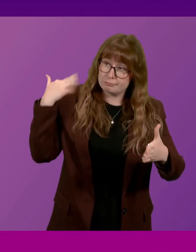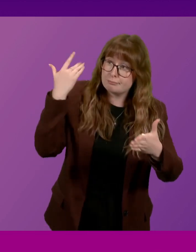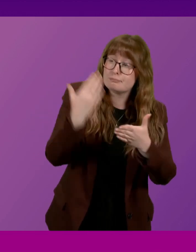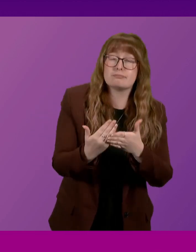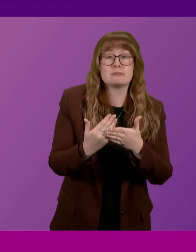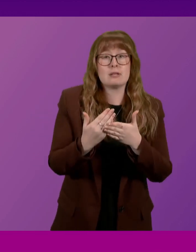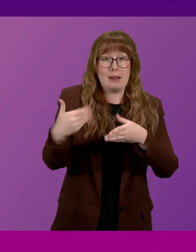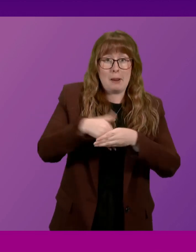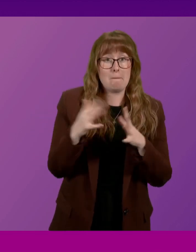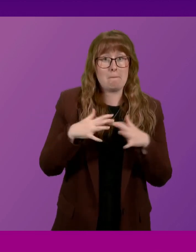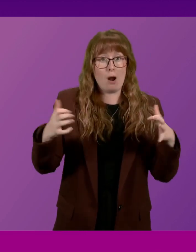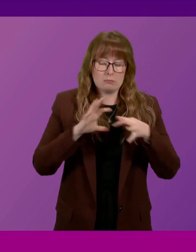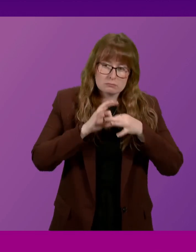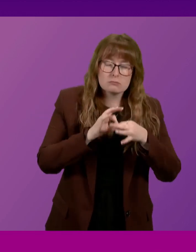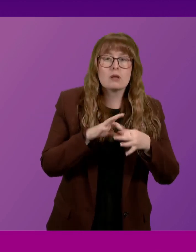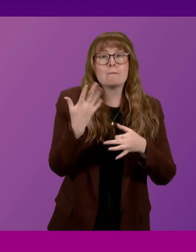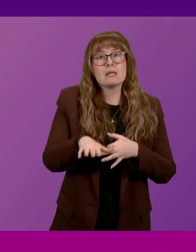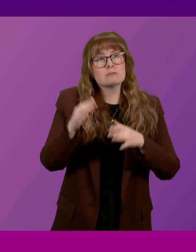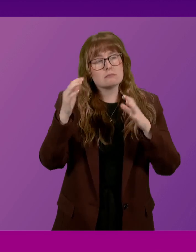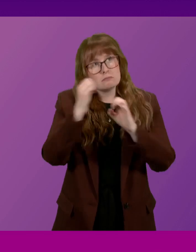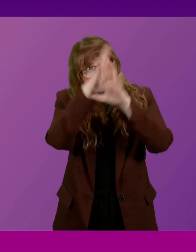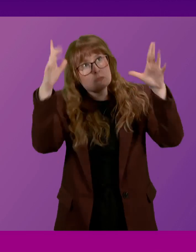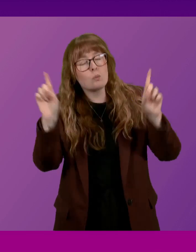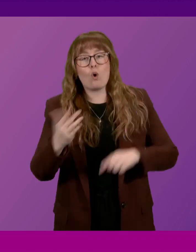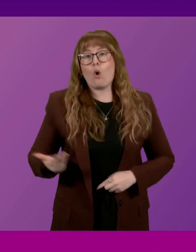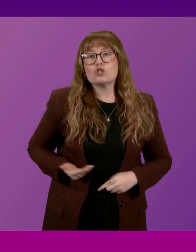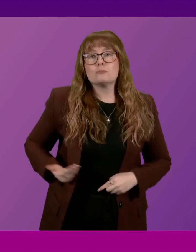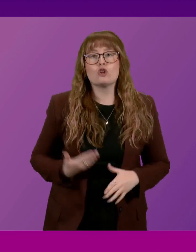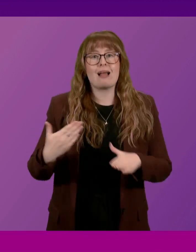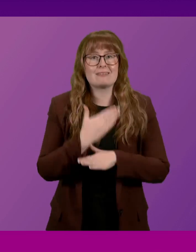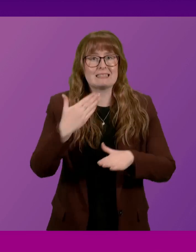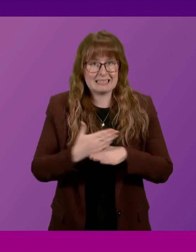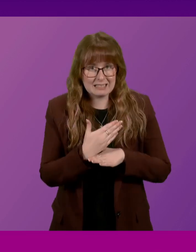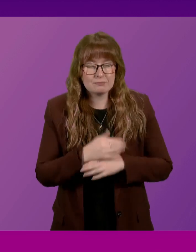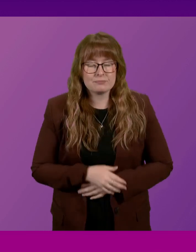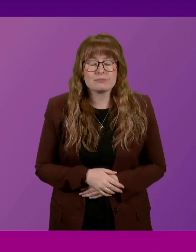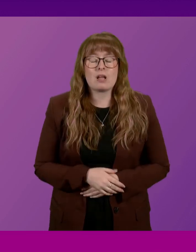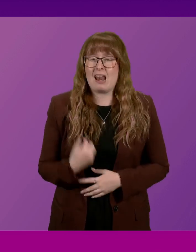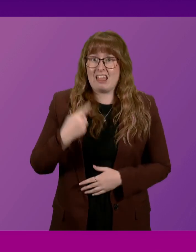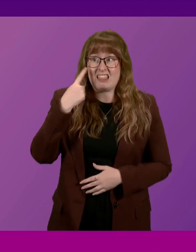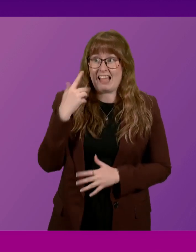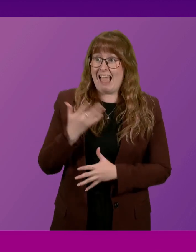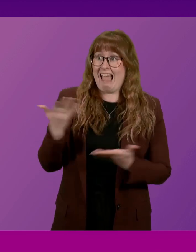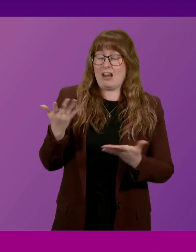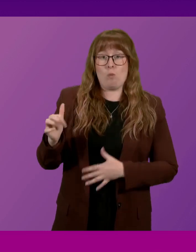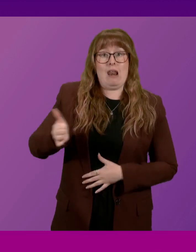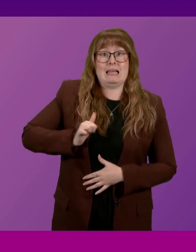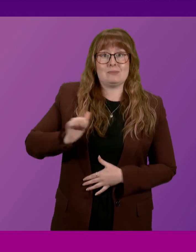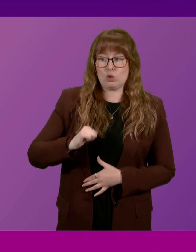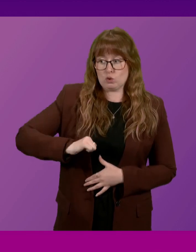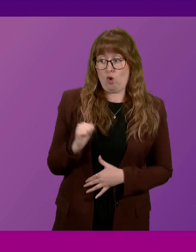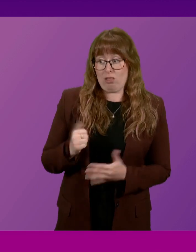career is that of entrepreneurial activity. By anyone’s estimation, Scotland now has a